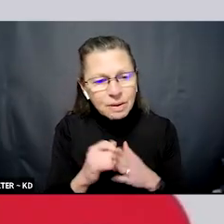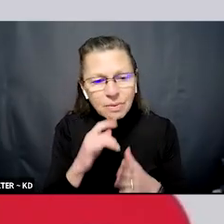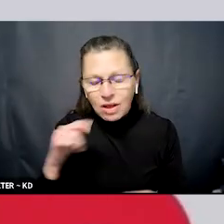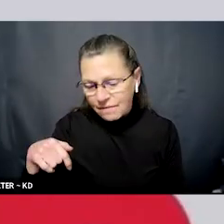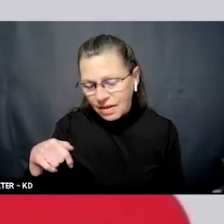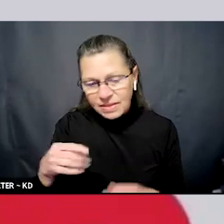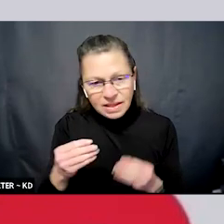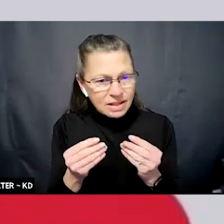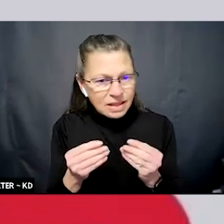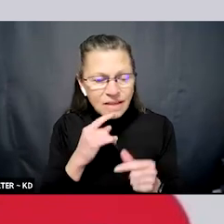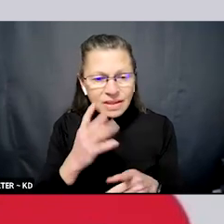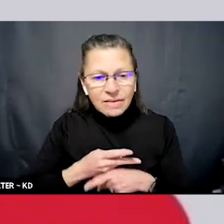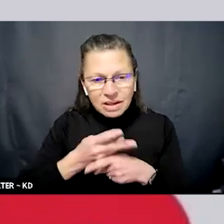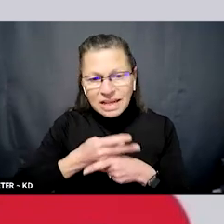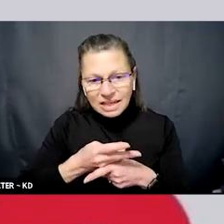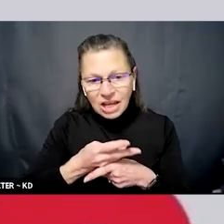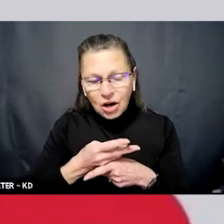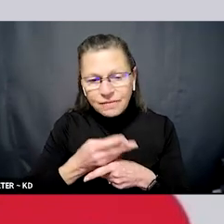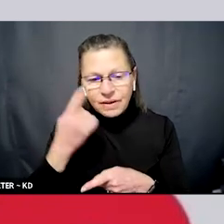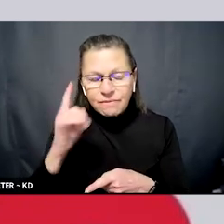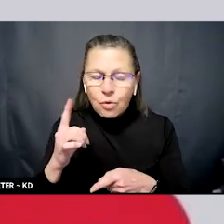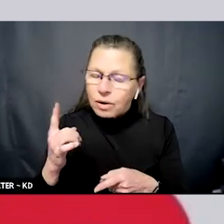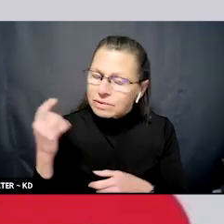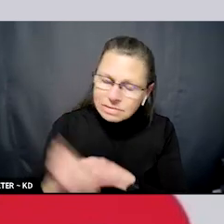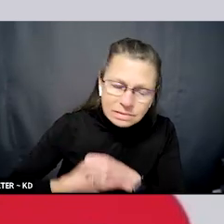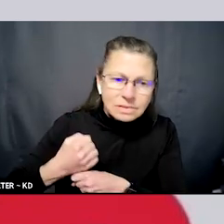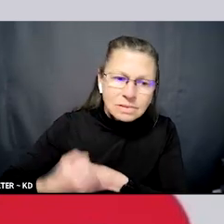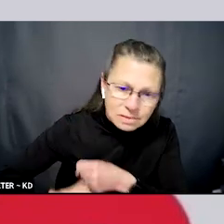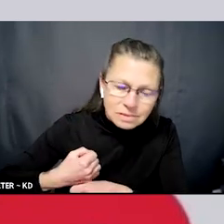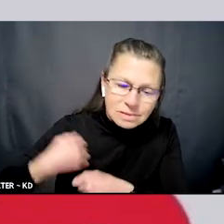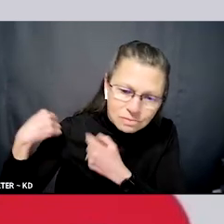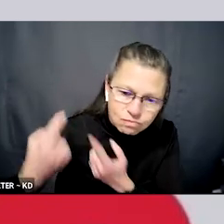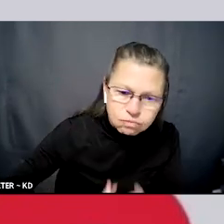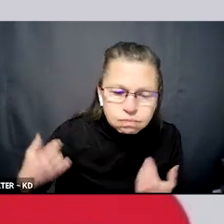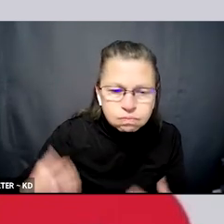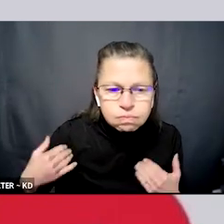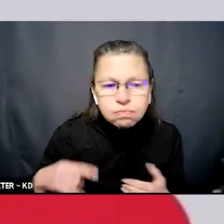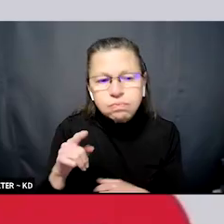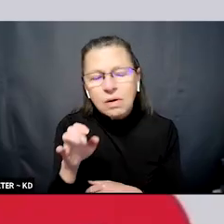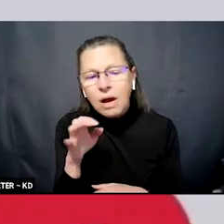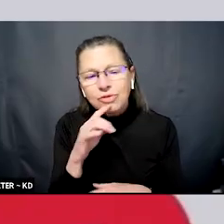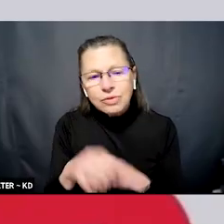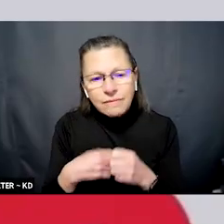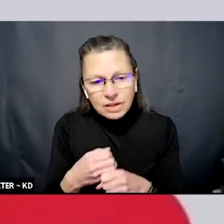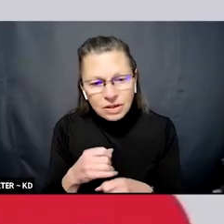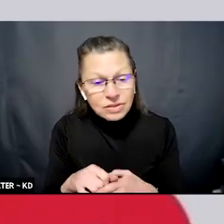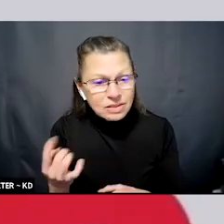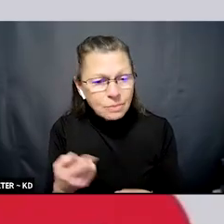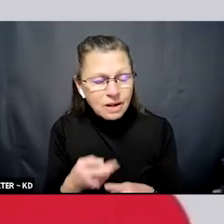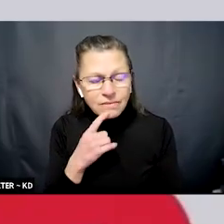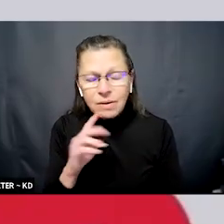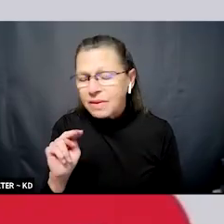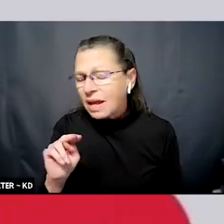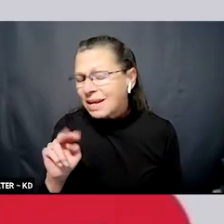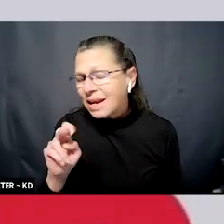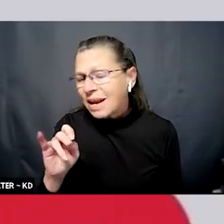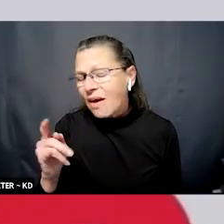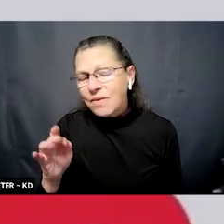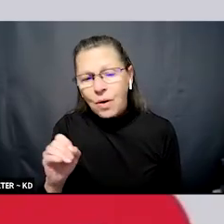of for centuries and as someone who comes from the Navajo Nation in Arizona and New Mexico,